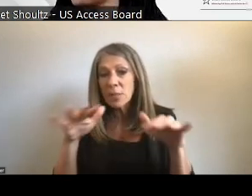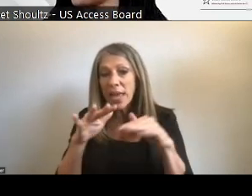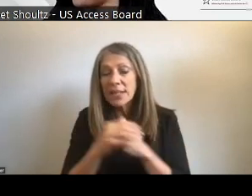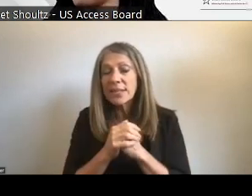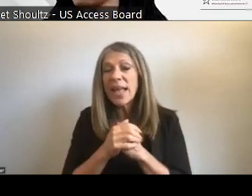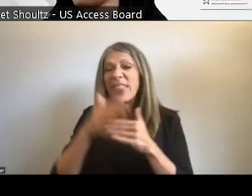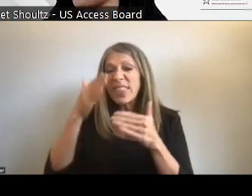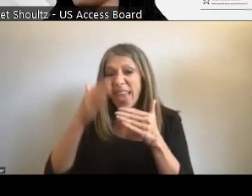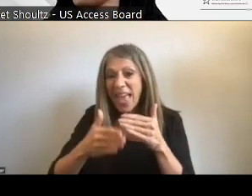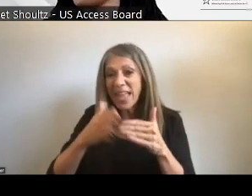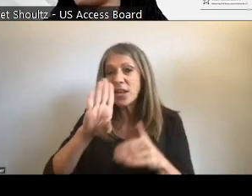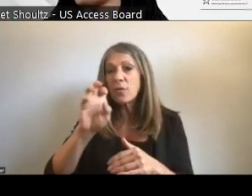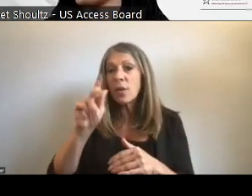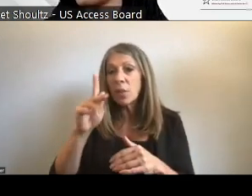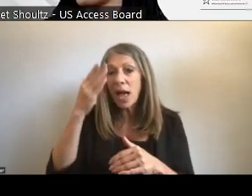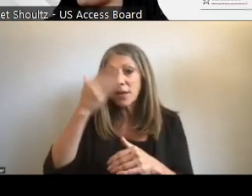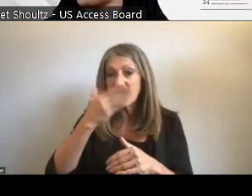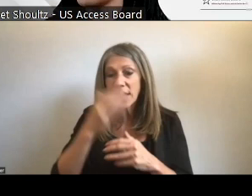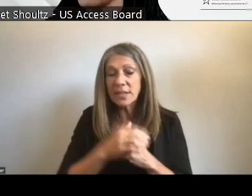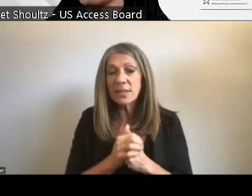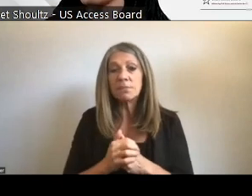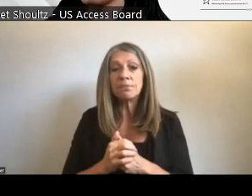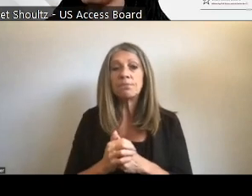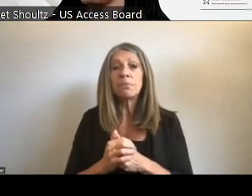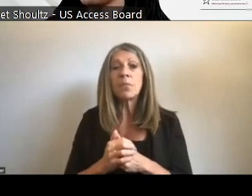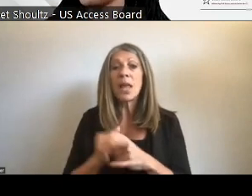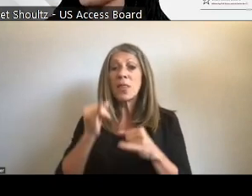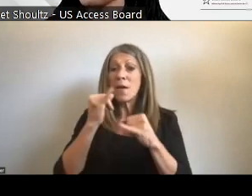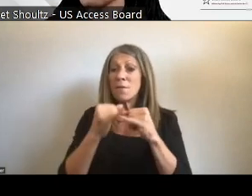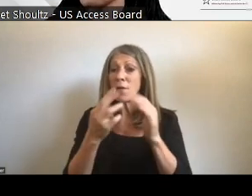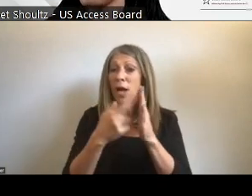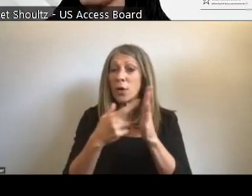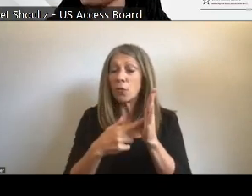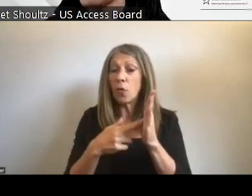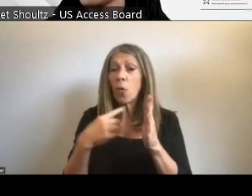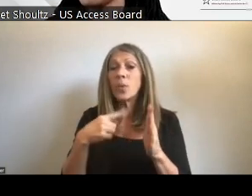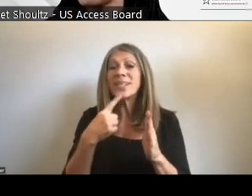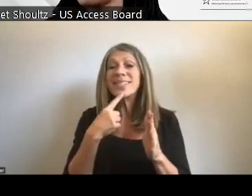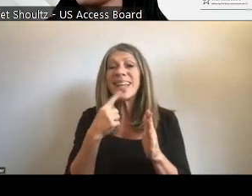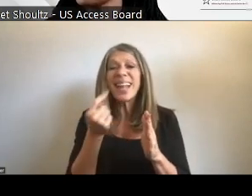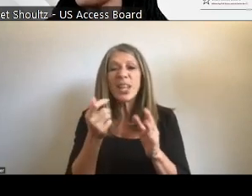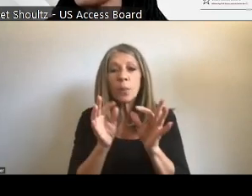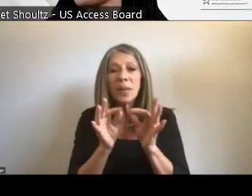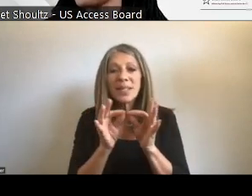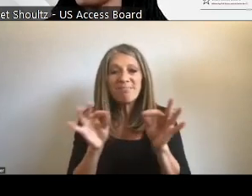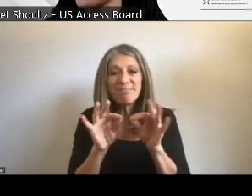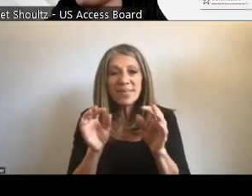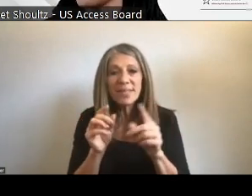So in the final rule, again we just stated it differently. In alterations we're providing